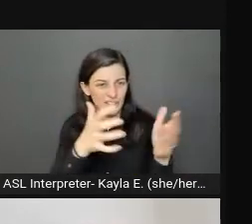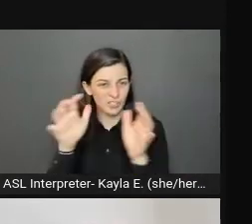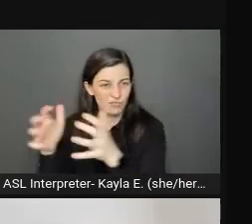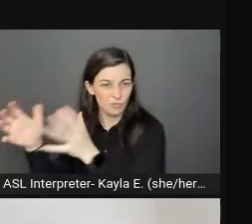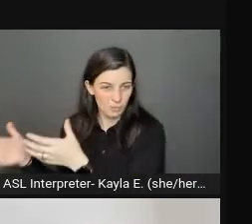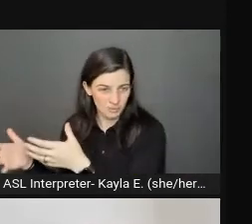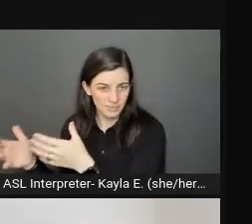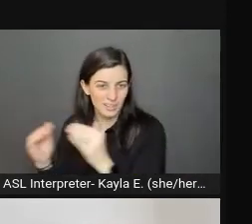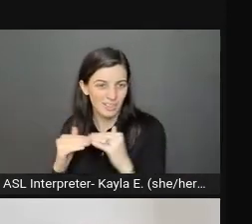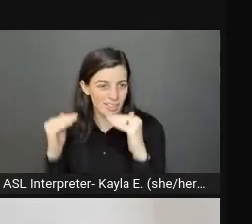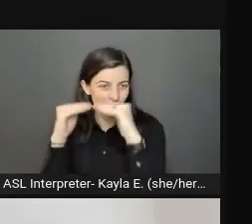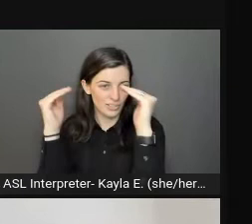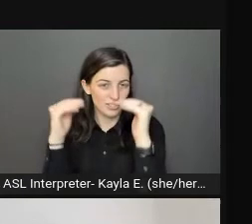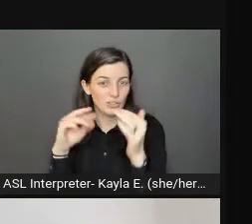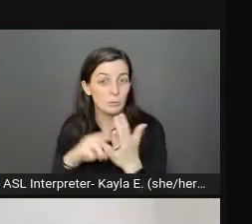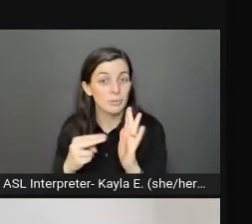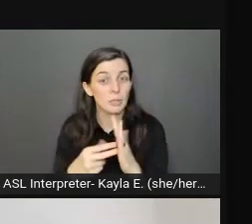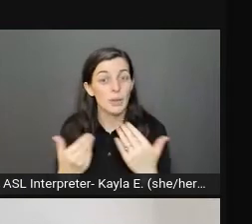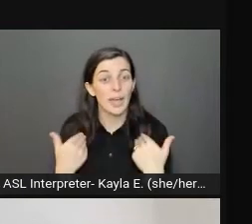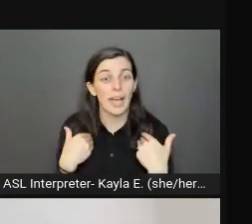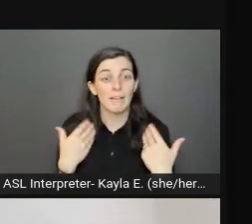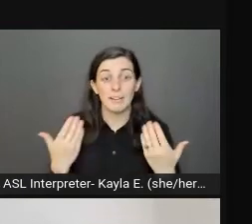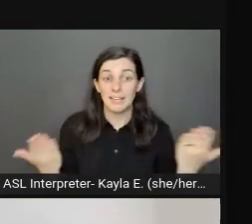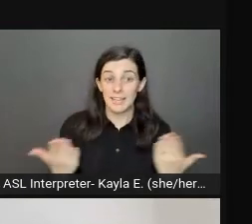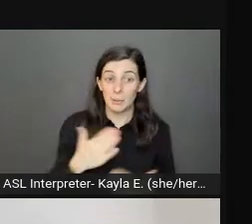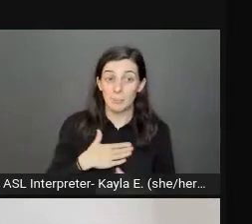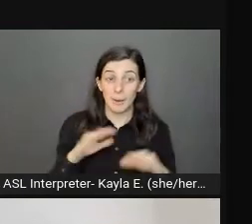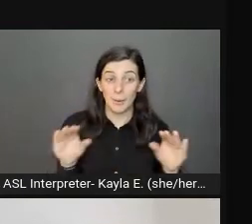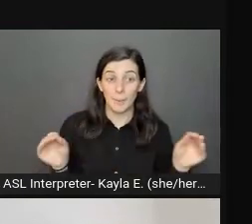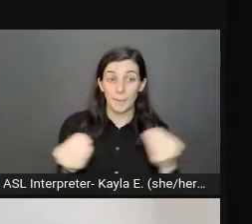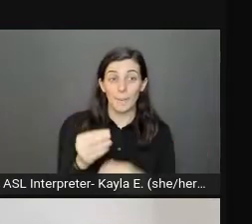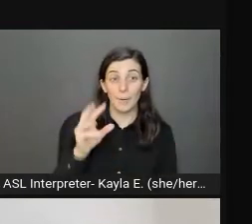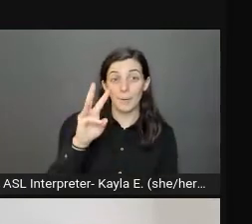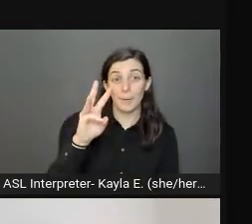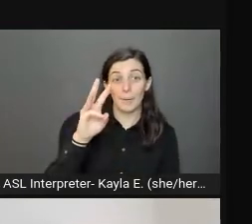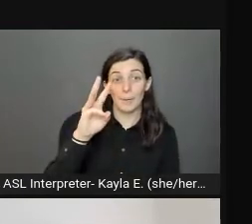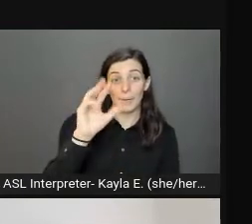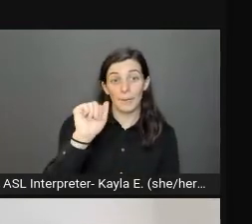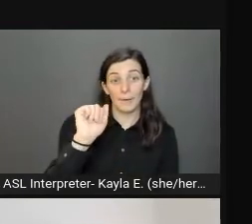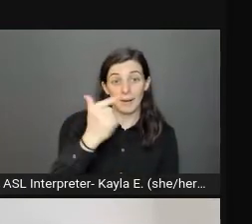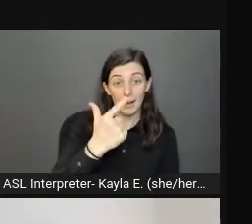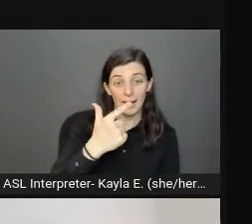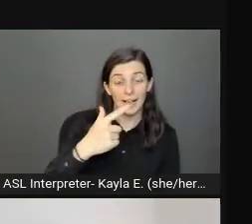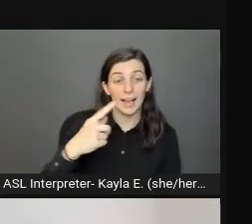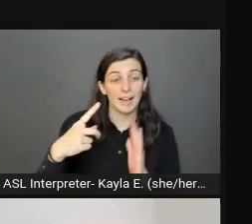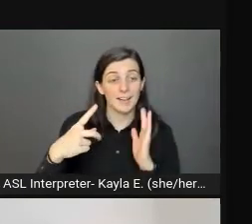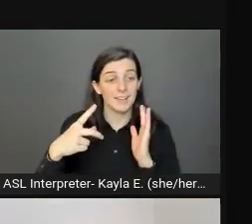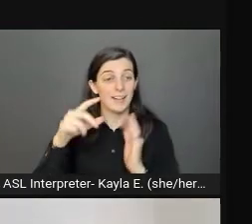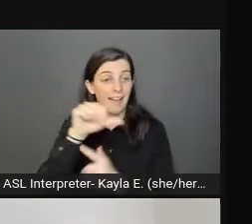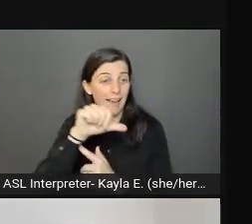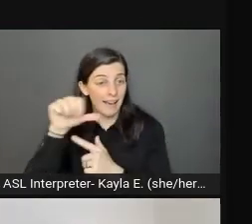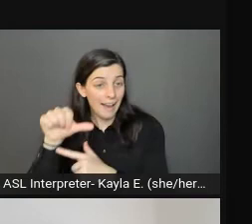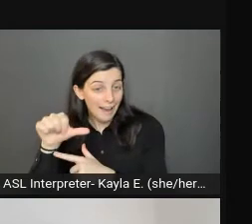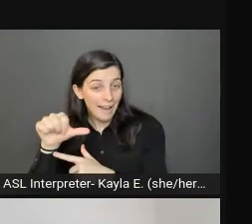Oftentimes, I hear, "My organization needs WCAG AA and 2.1.